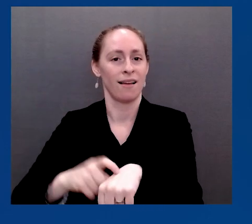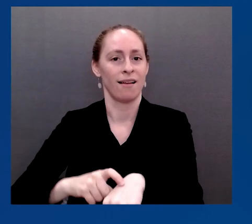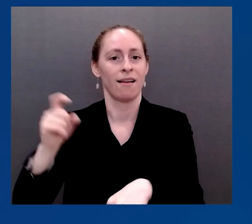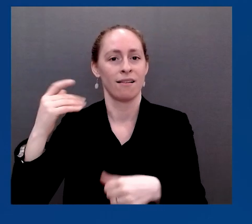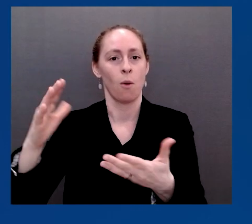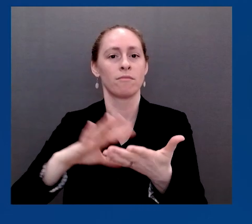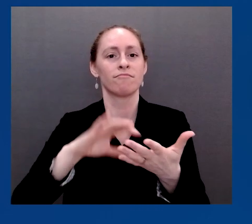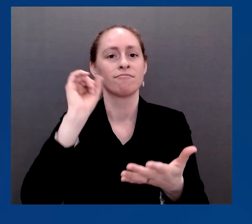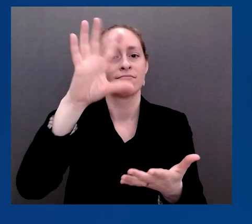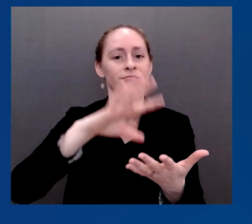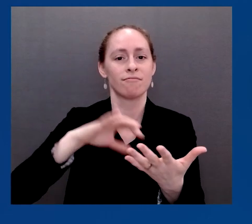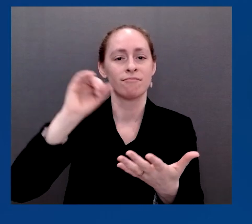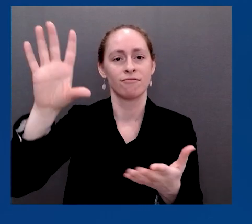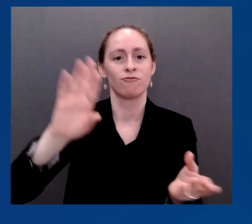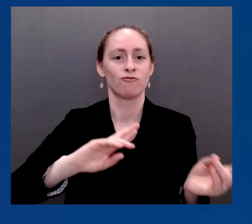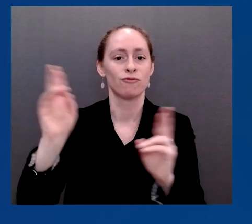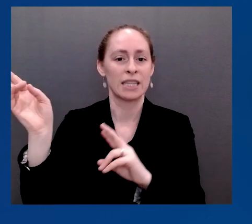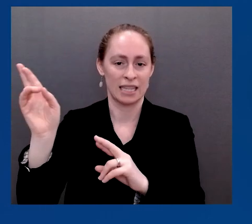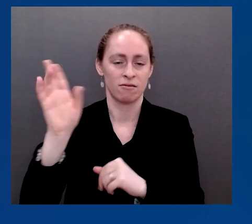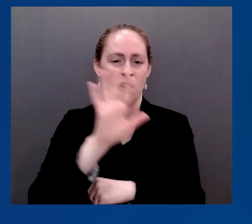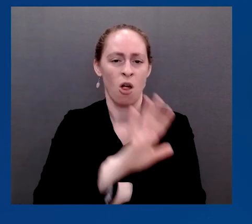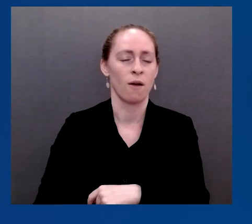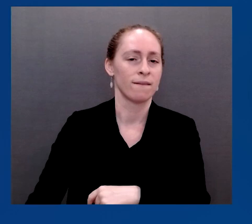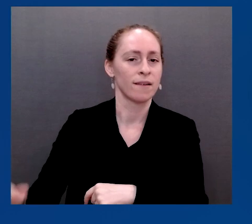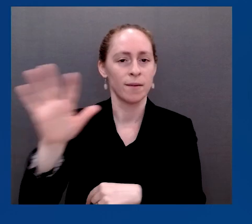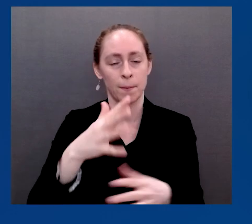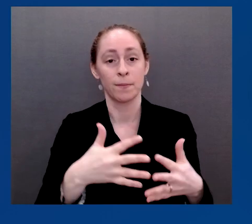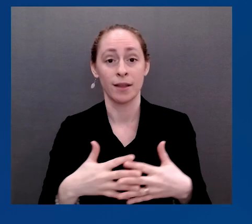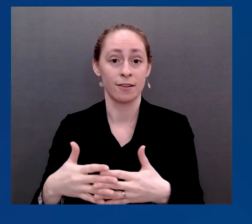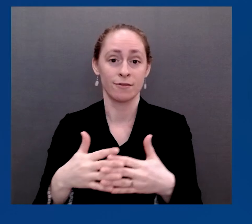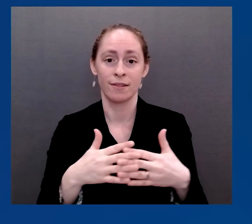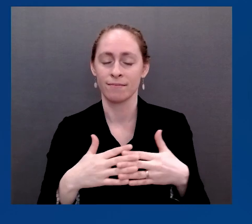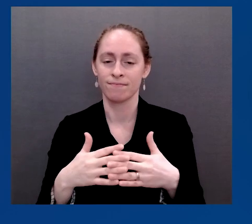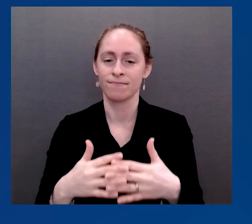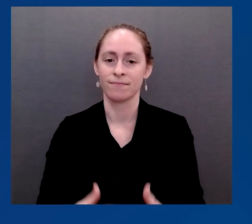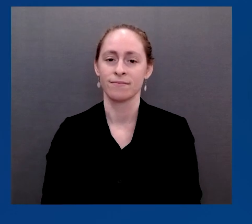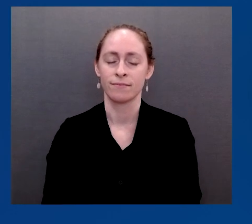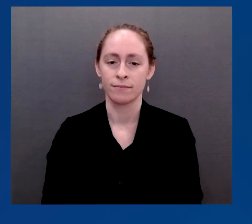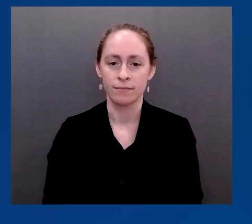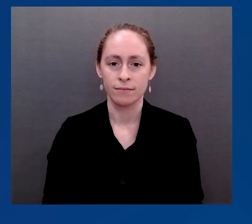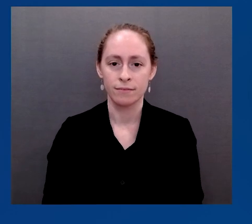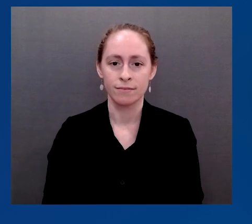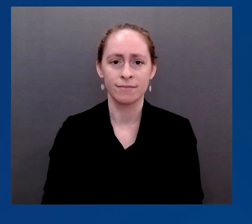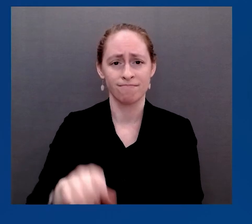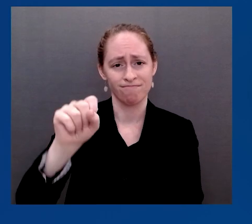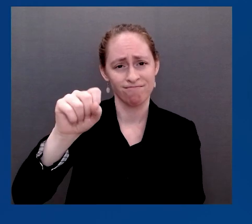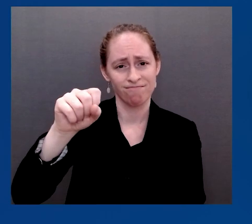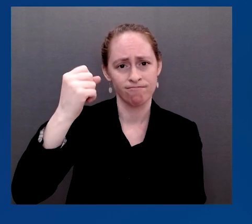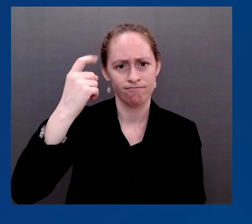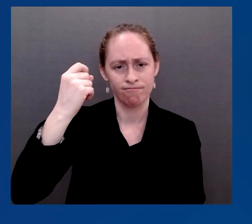there are parents that are -- that do have questions, and we need to answer those questions.